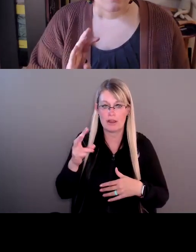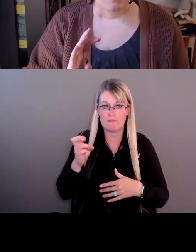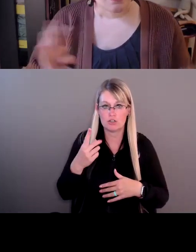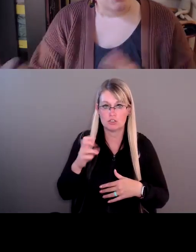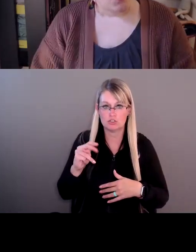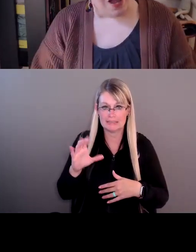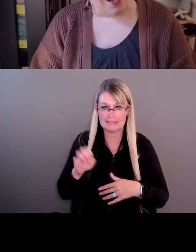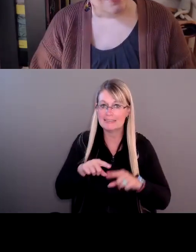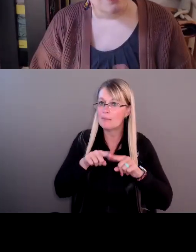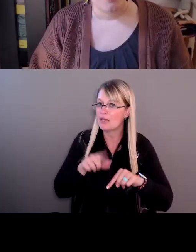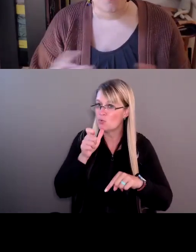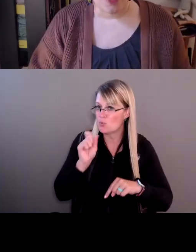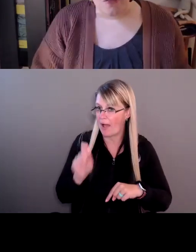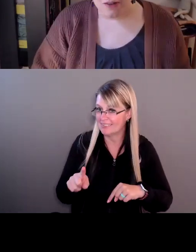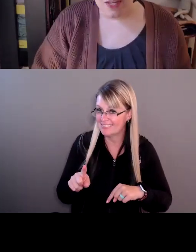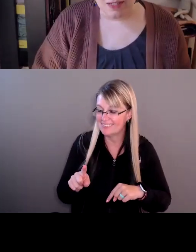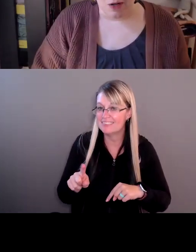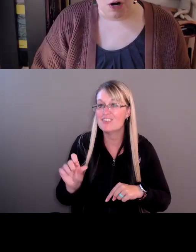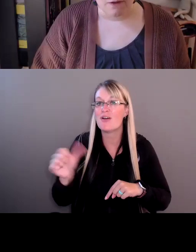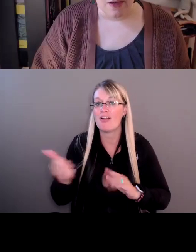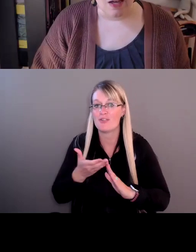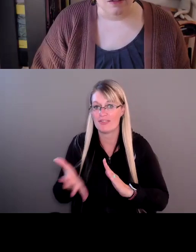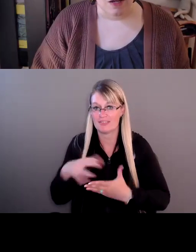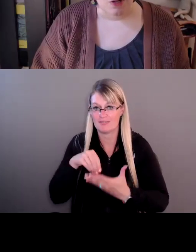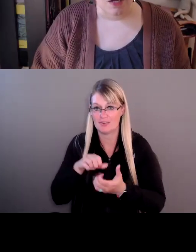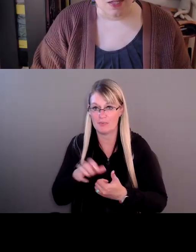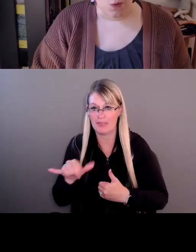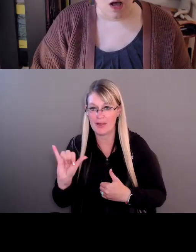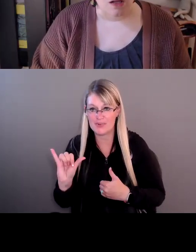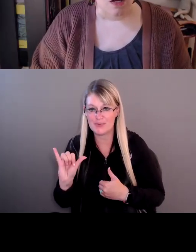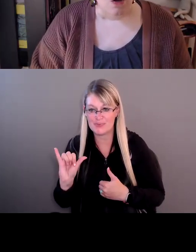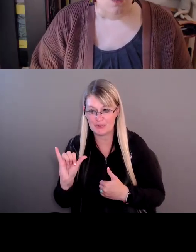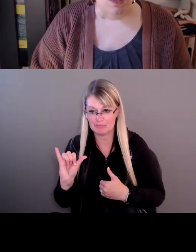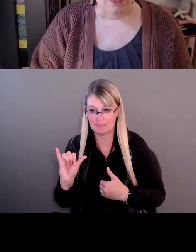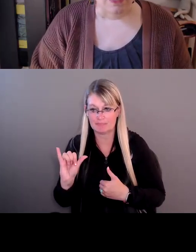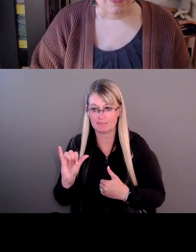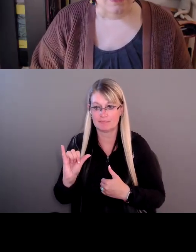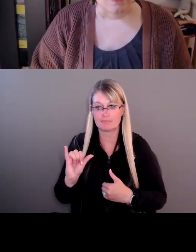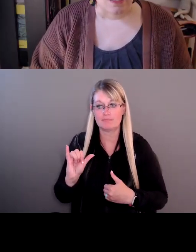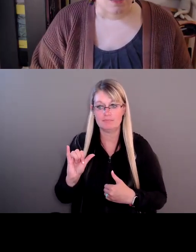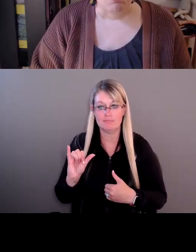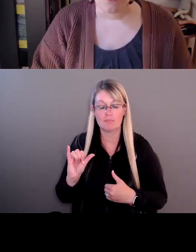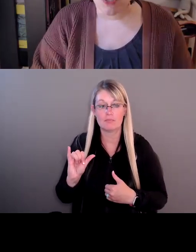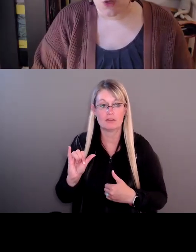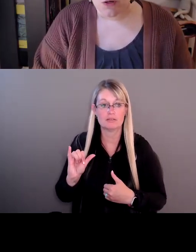Depending on who you ask, there are other parts under that umbrella as well, one as mood disorders